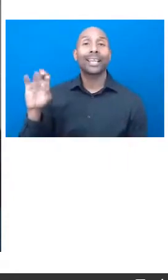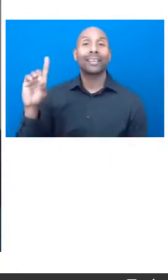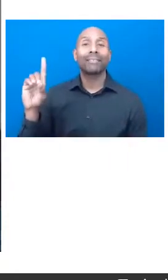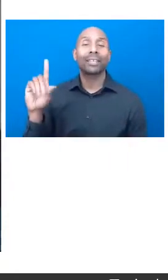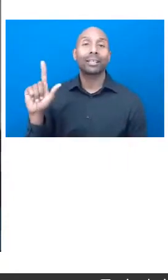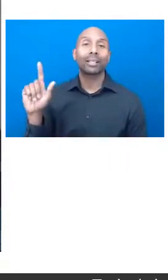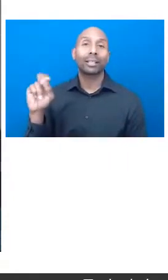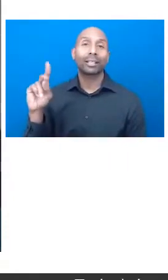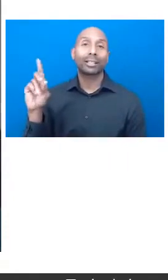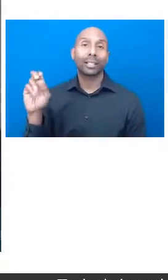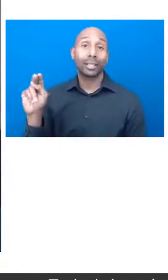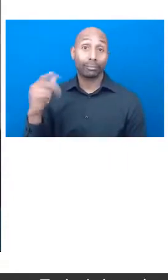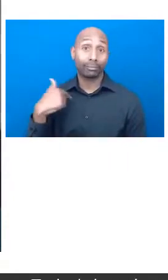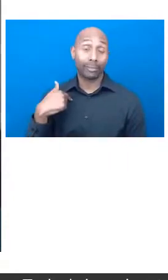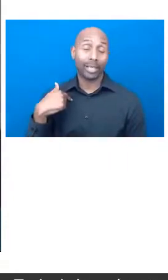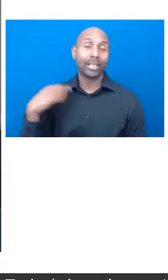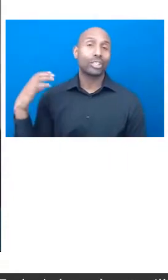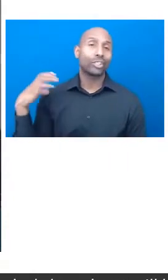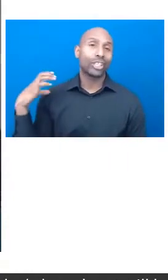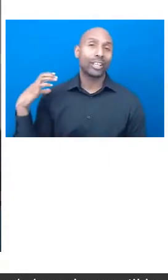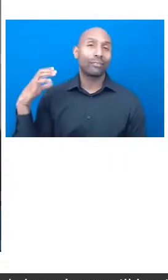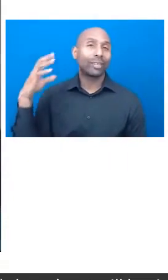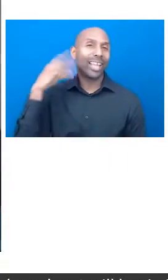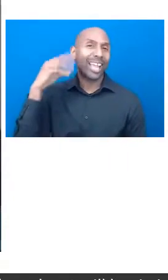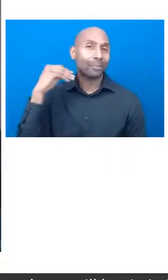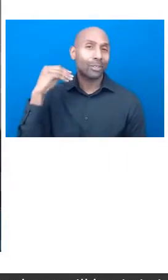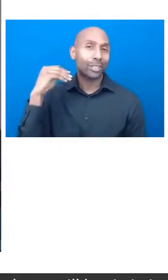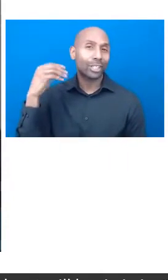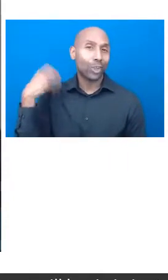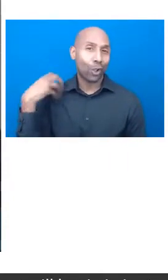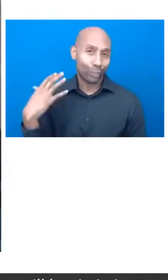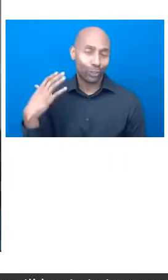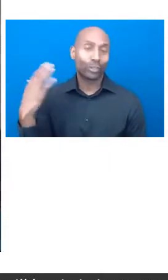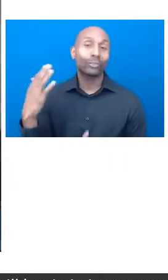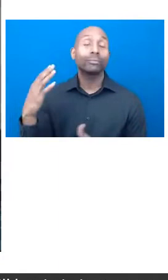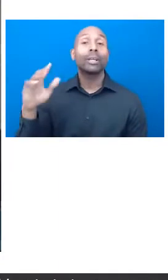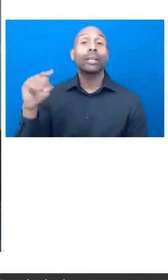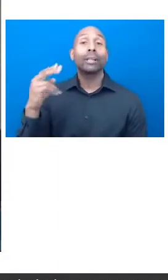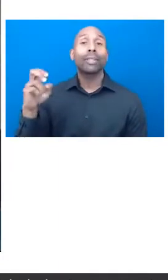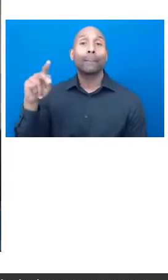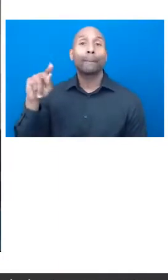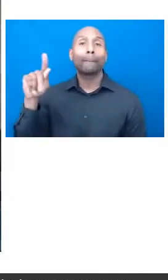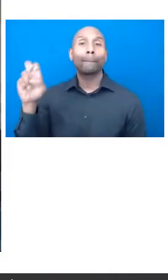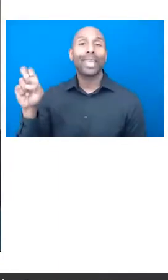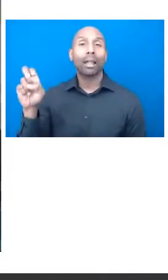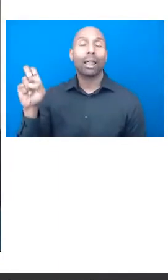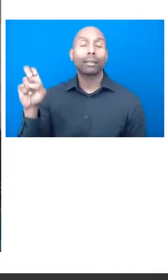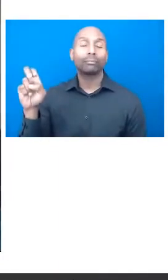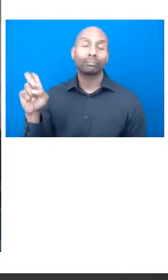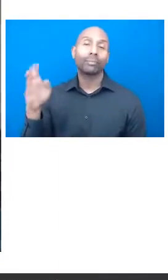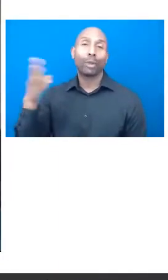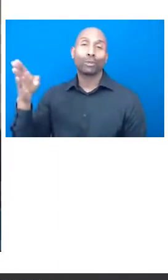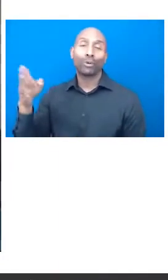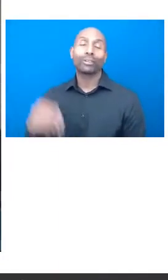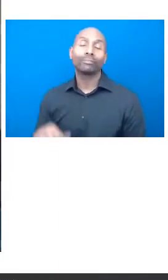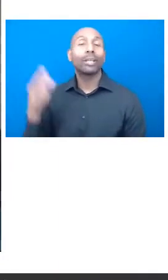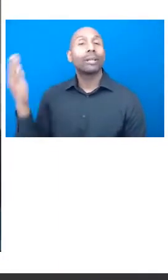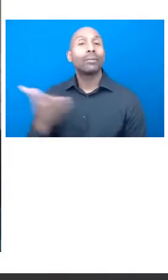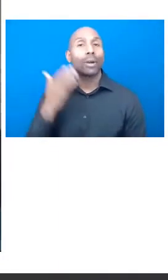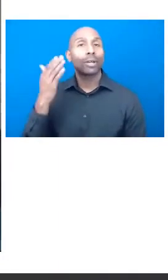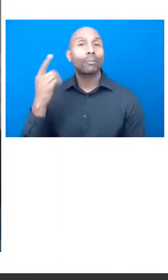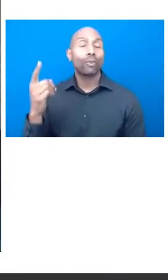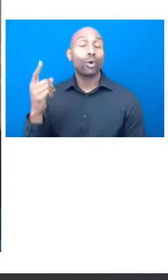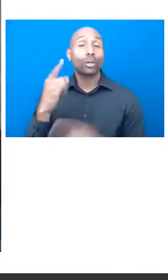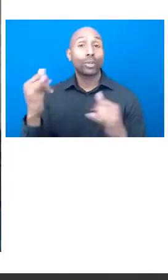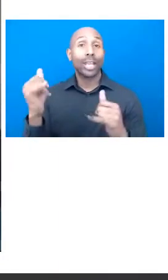It is my great pleasure to welcome you to this artist talk.